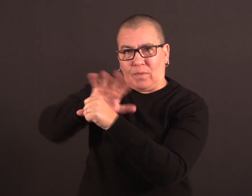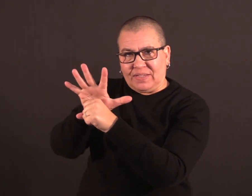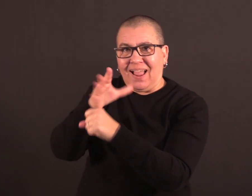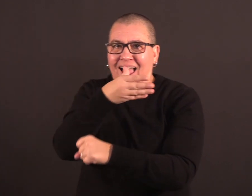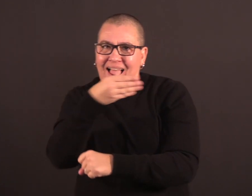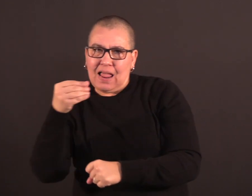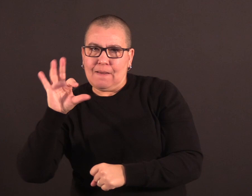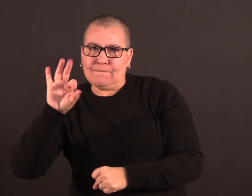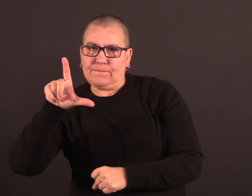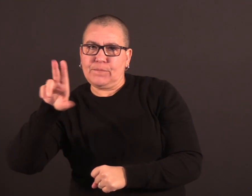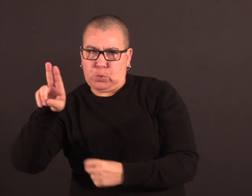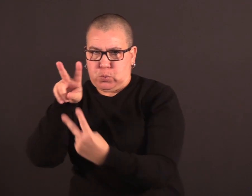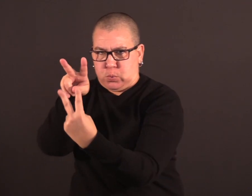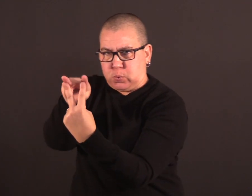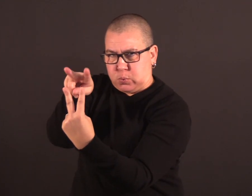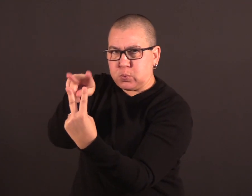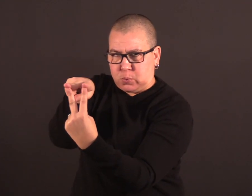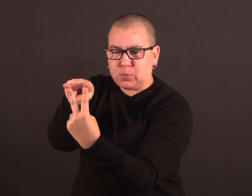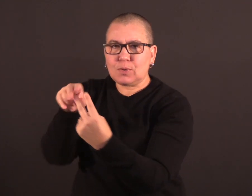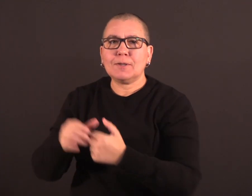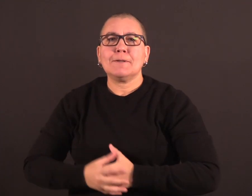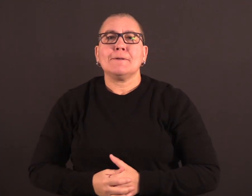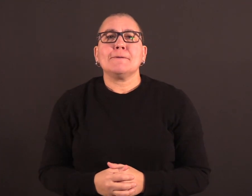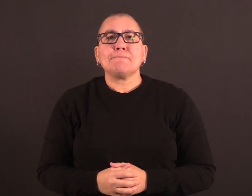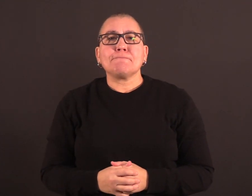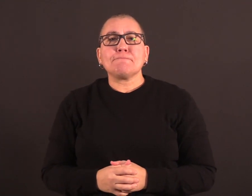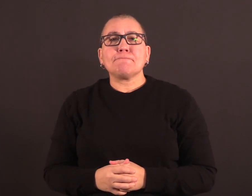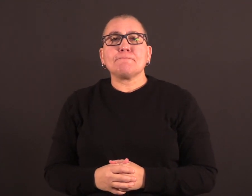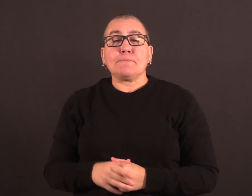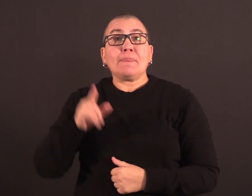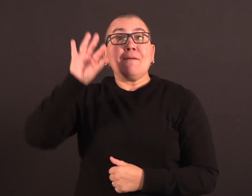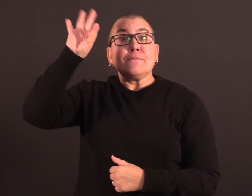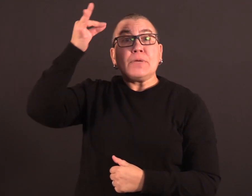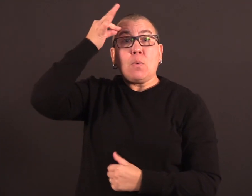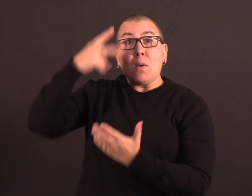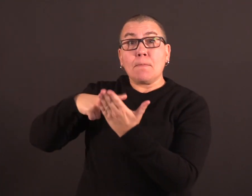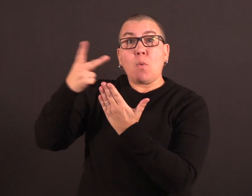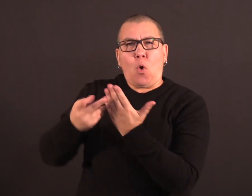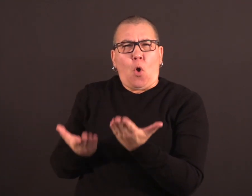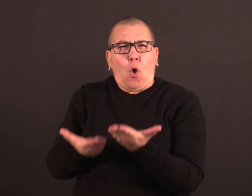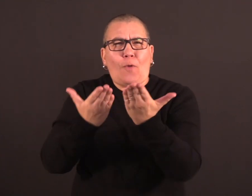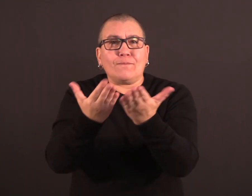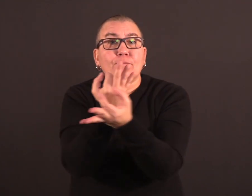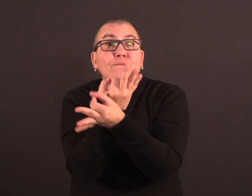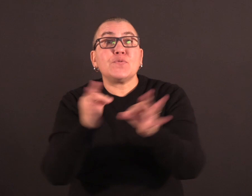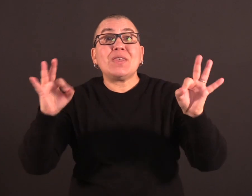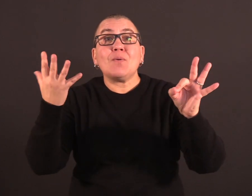The “Home Test to Treat” program for COVID-19 and Influenza is expanding. The federal program